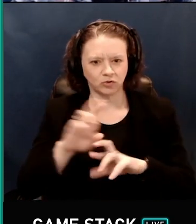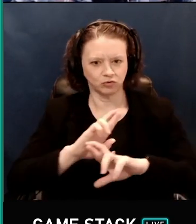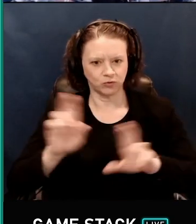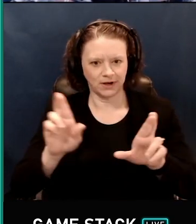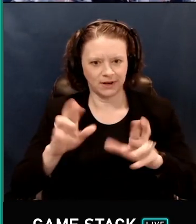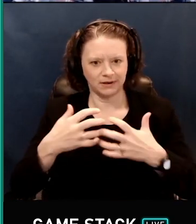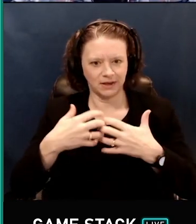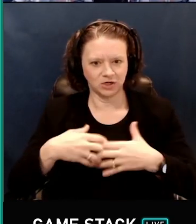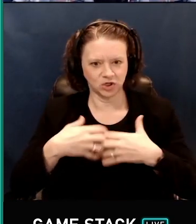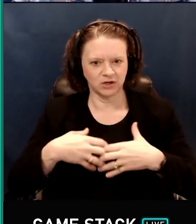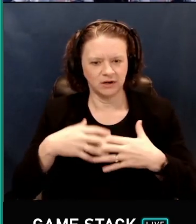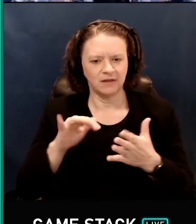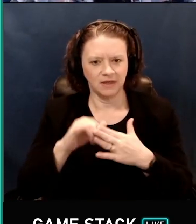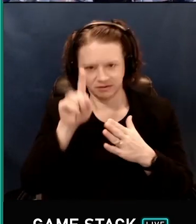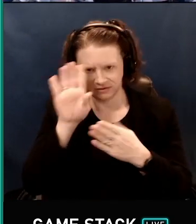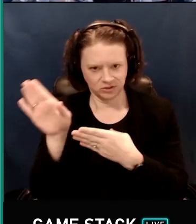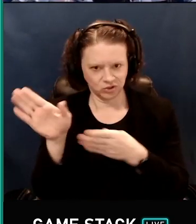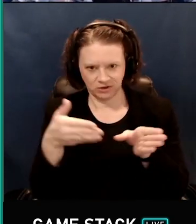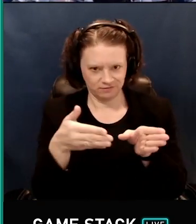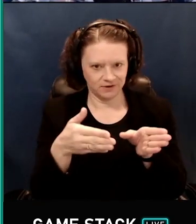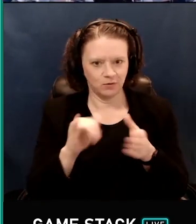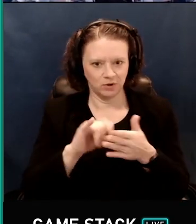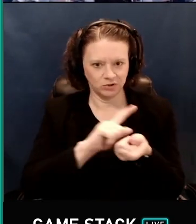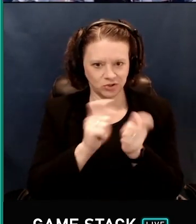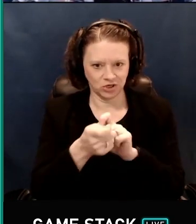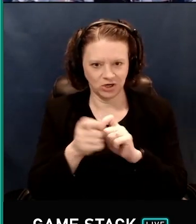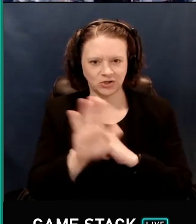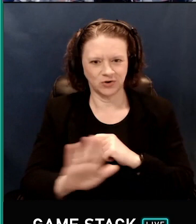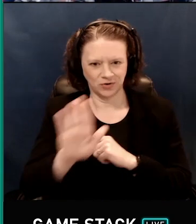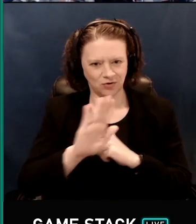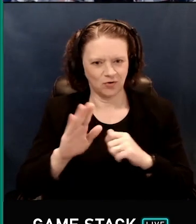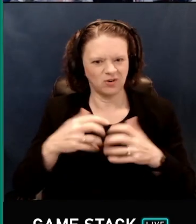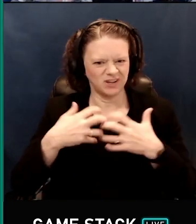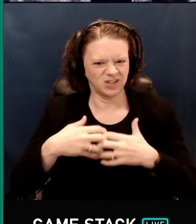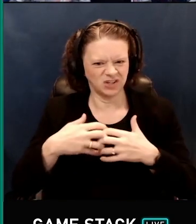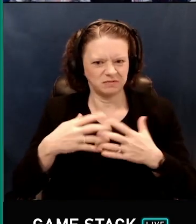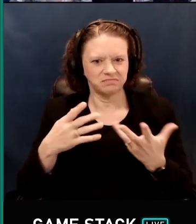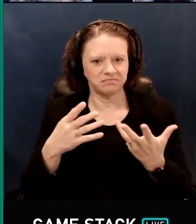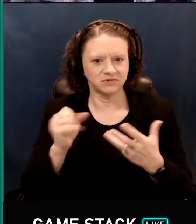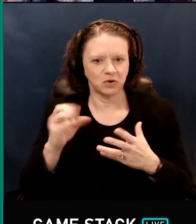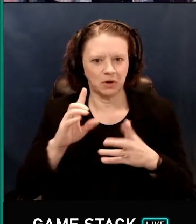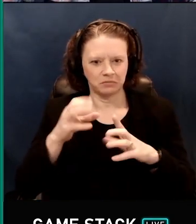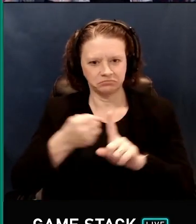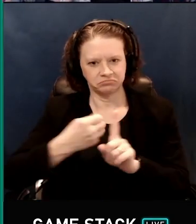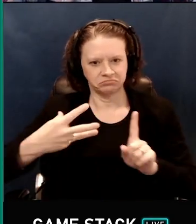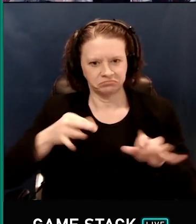and so we want to give you an idea of what that looks like. So let's start with context.